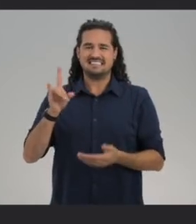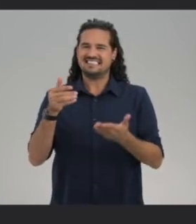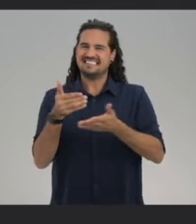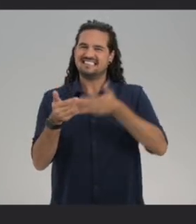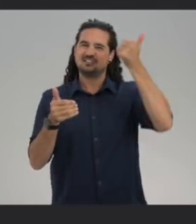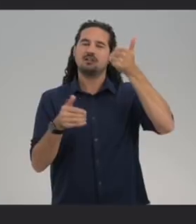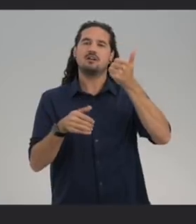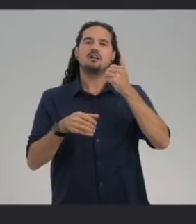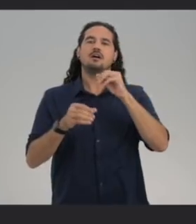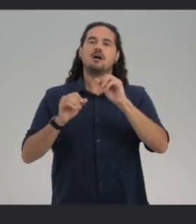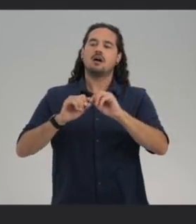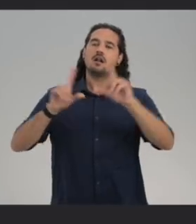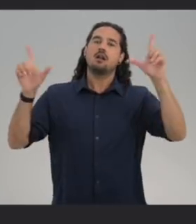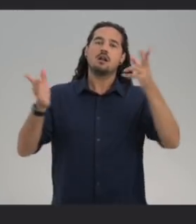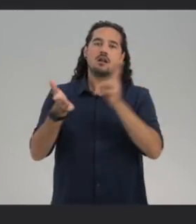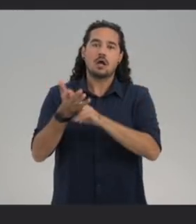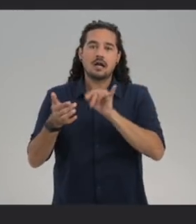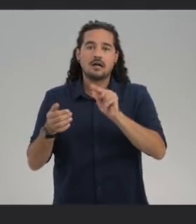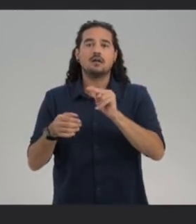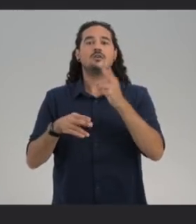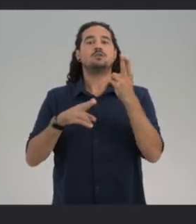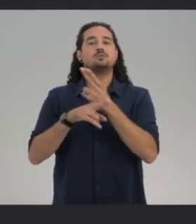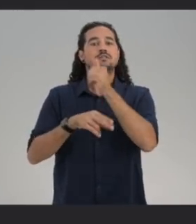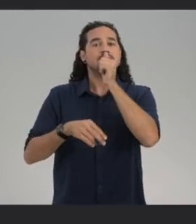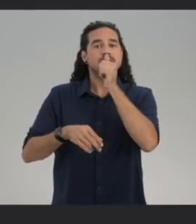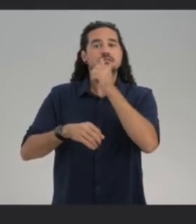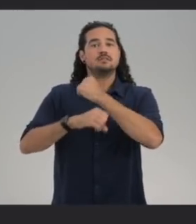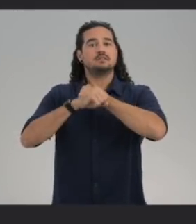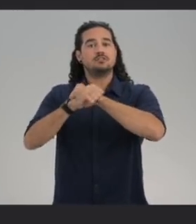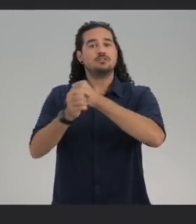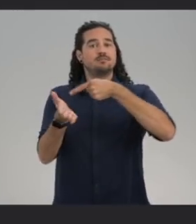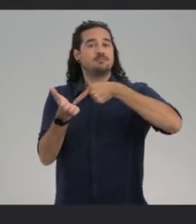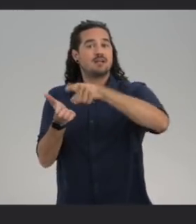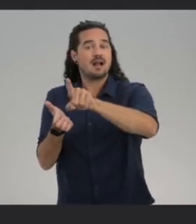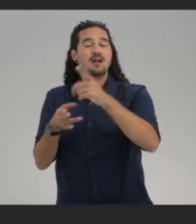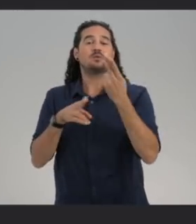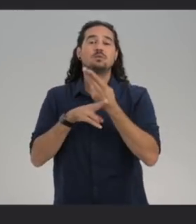and make secure online purchases using Apple Pay with just the touch of your finger.